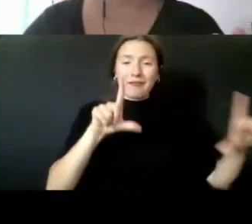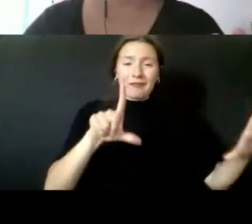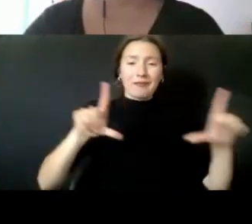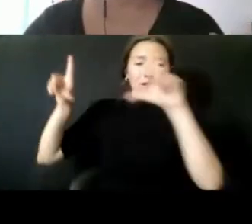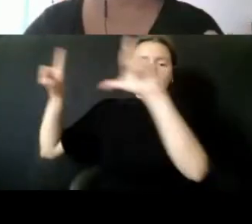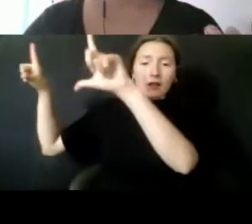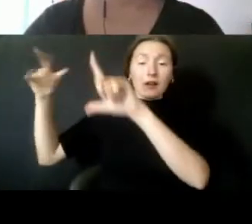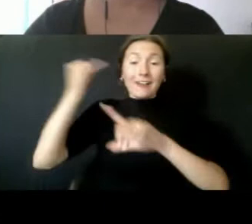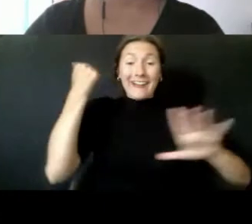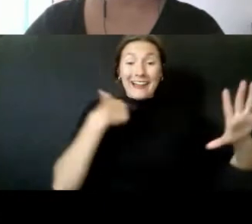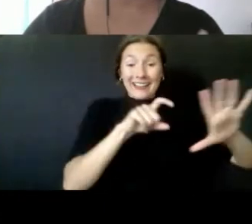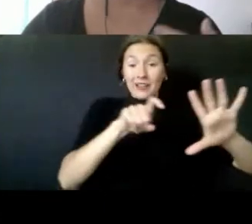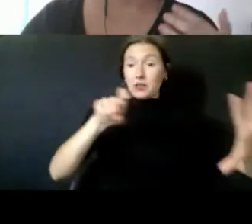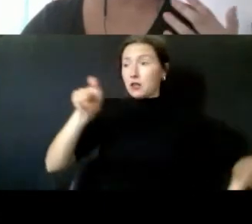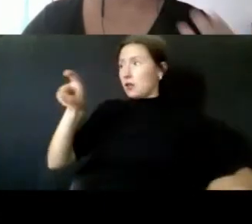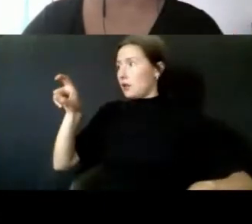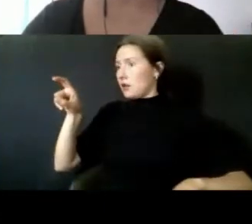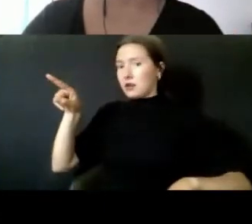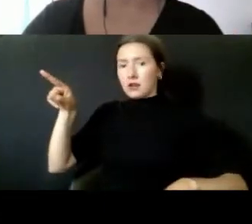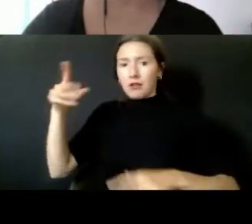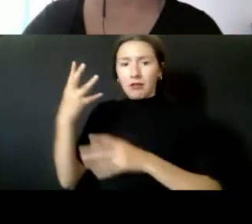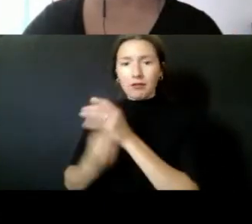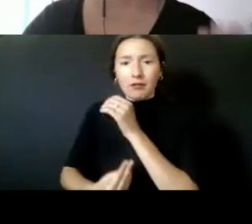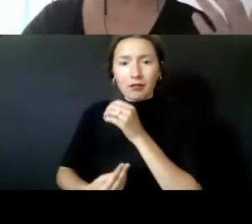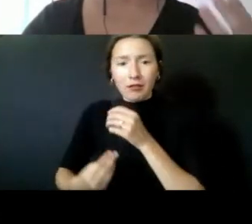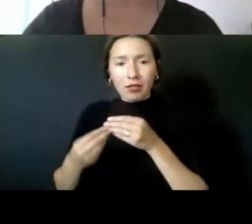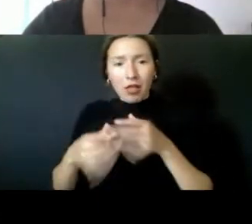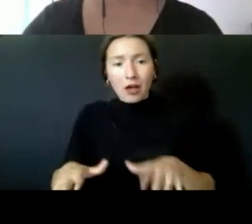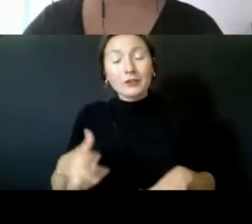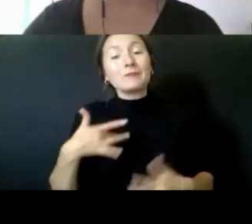change the pointer size and color so that i'm never losing my pointer ever again